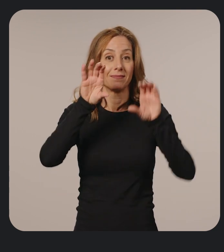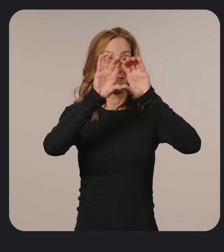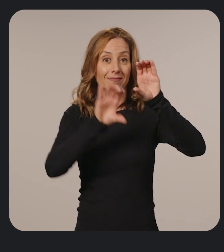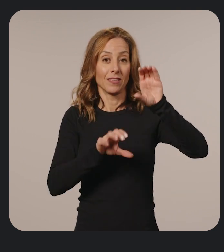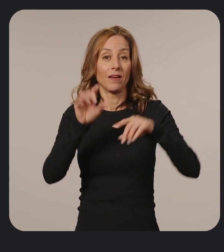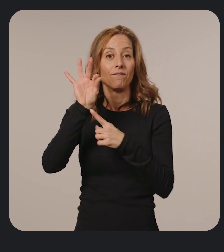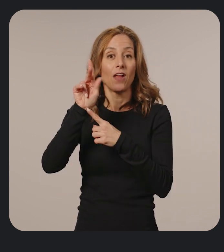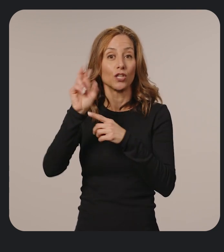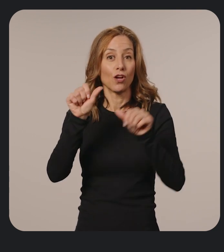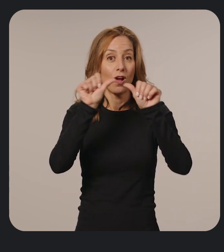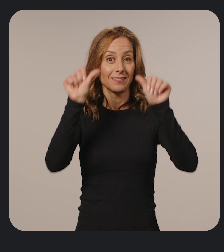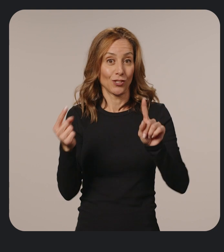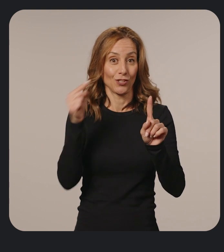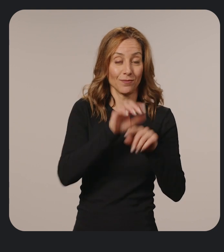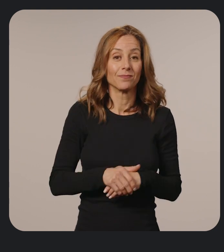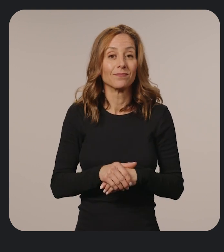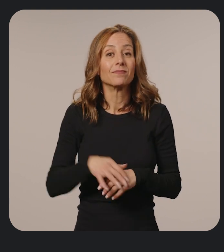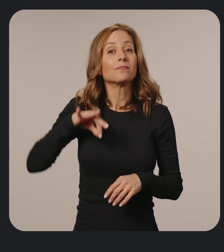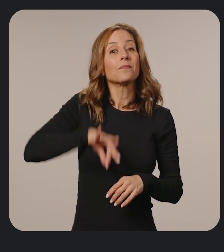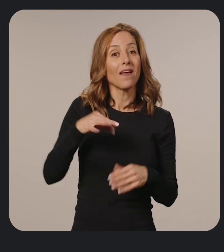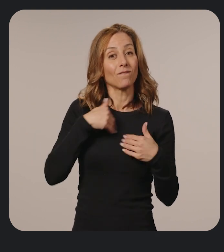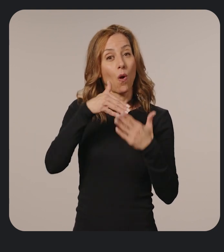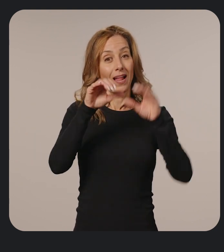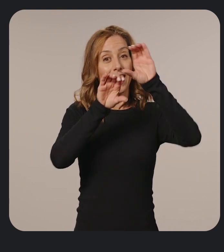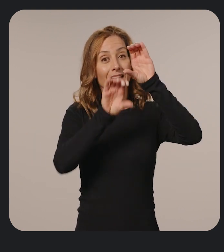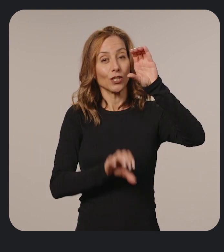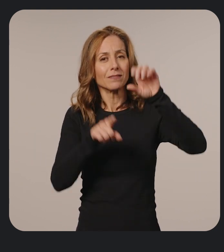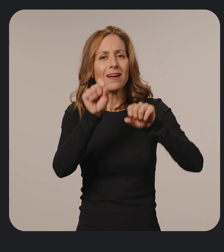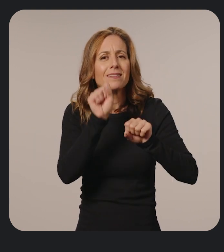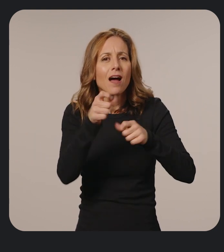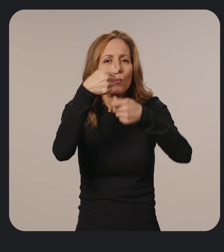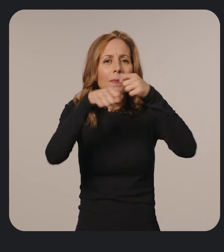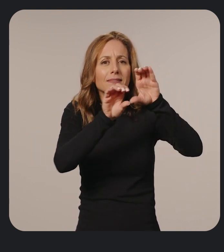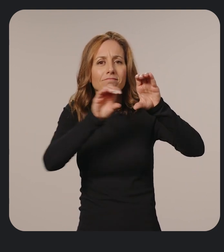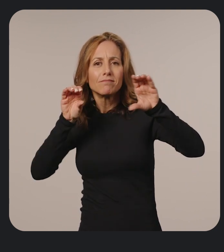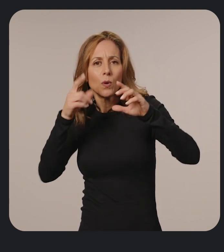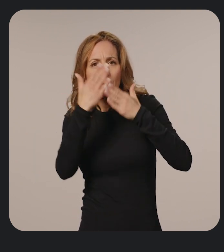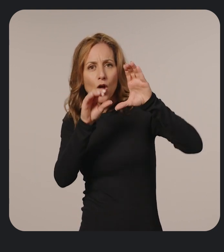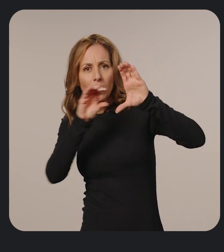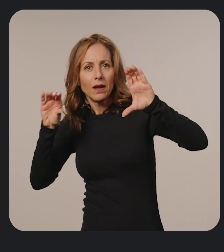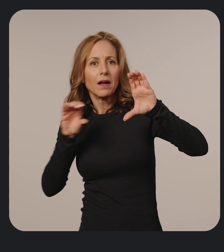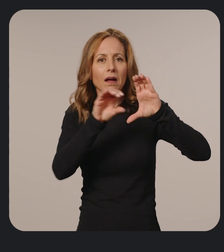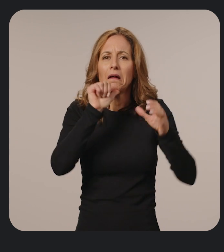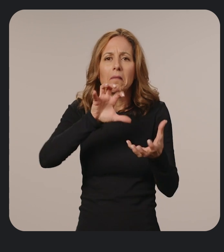Heading back to that diagram of Flutter's architecture for a moment, one of the benefits of having all these layers is that you can replace one part of the system